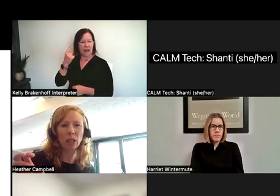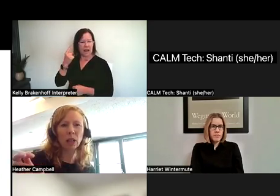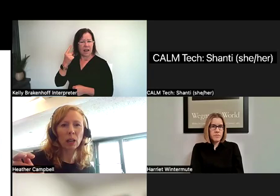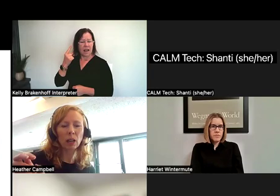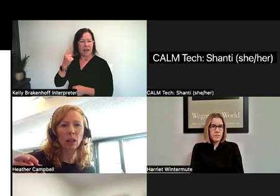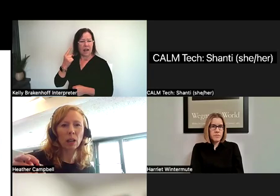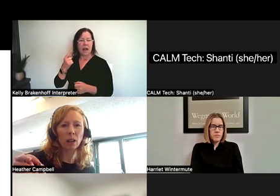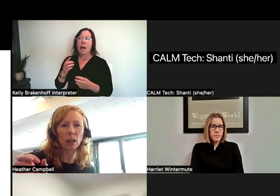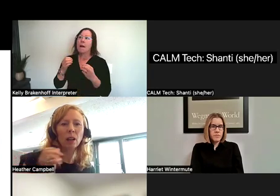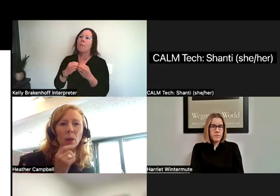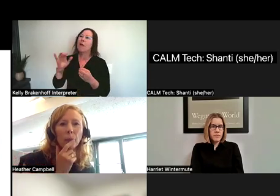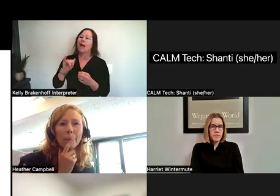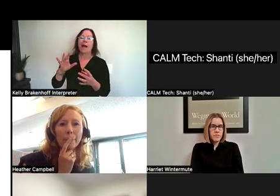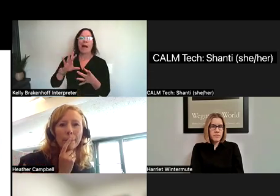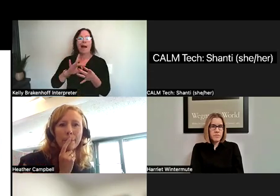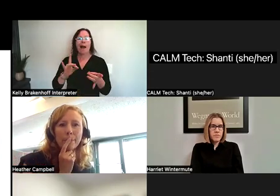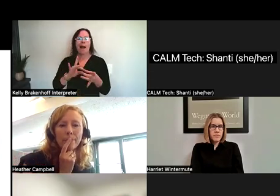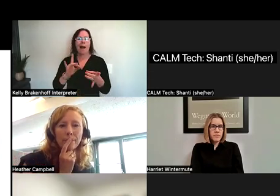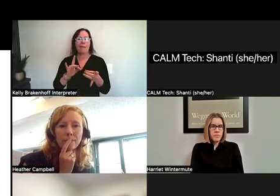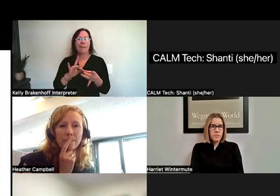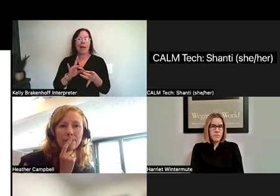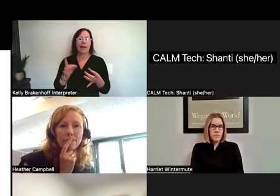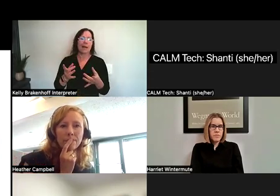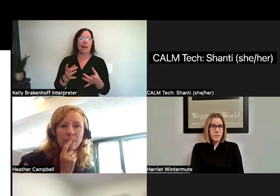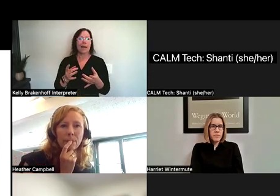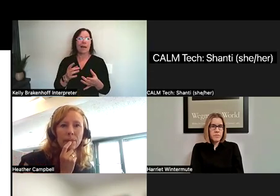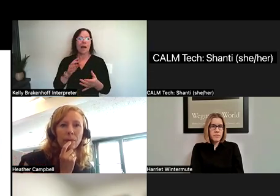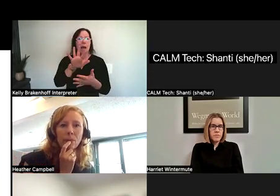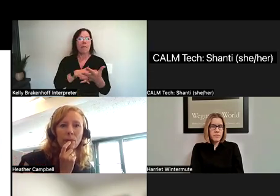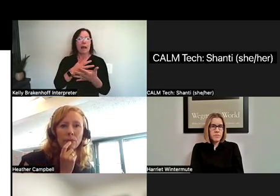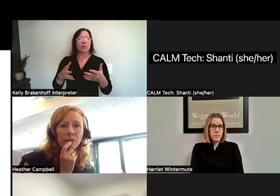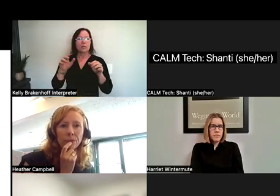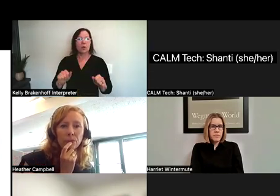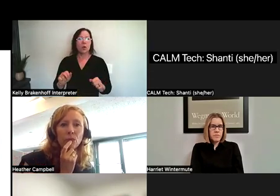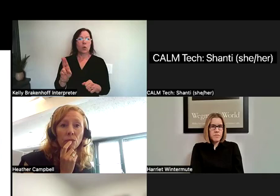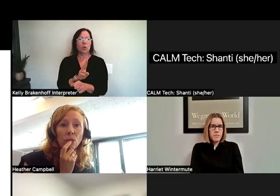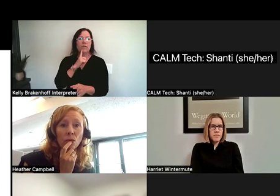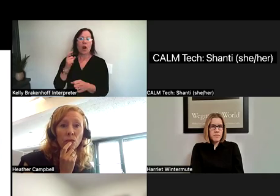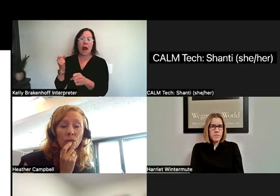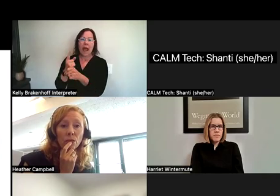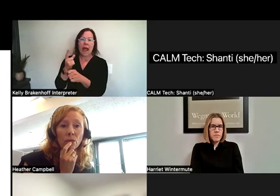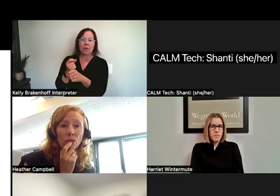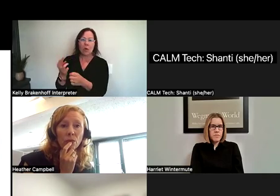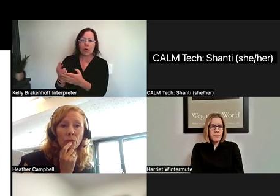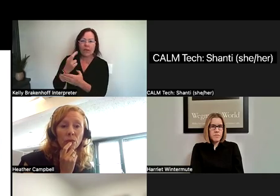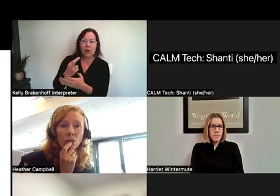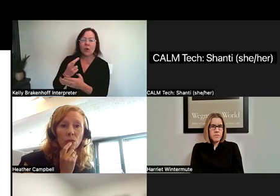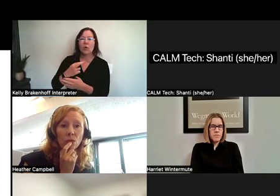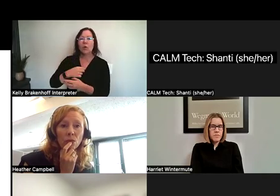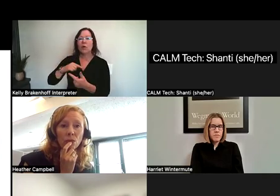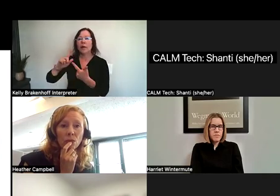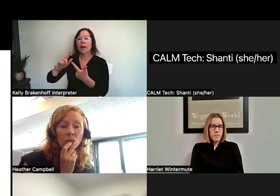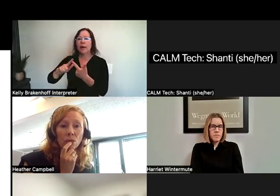a comment about the matrix being used for a yearly review. Or you can make it into a smaller scale